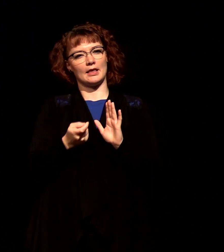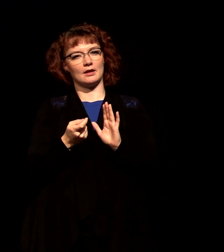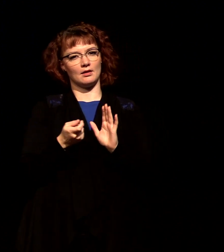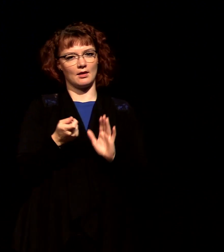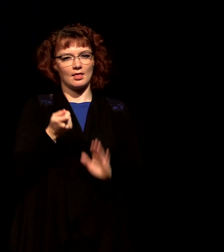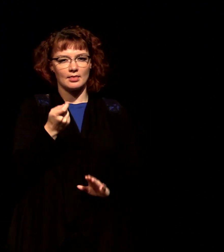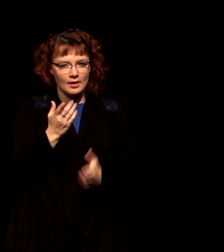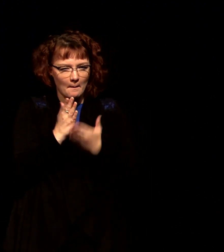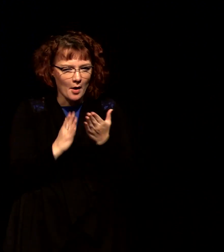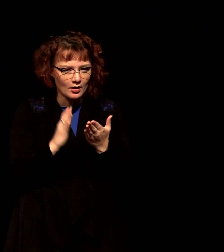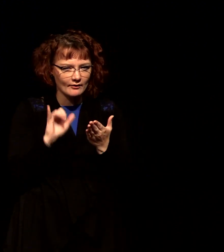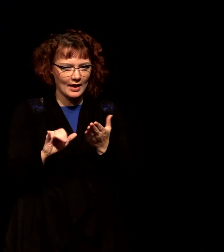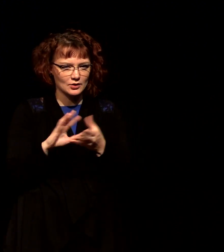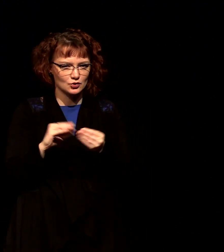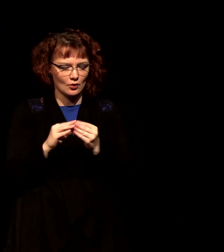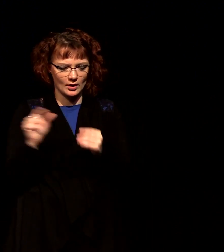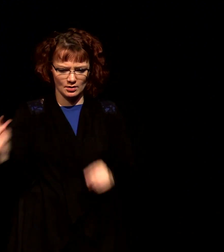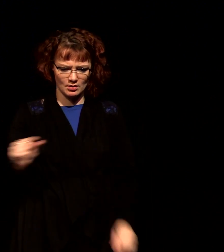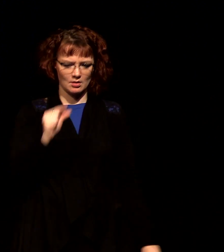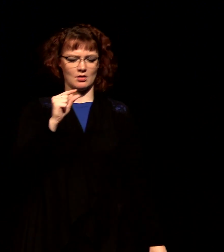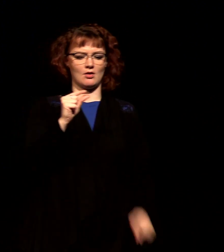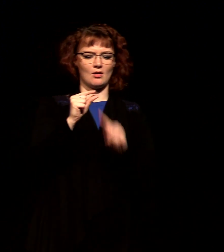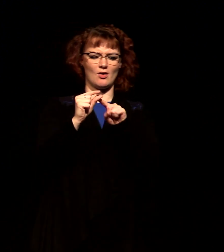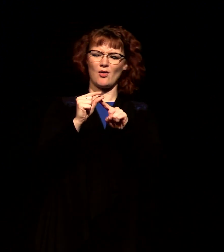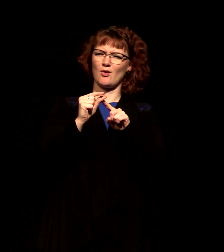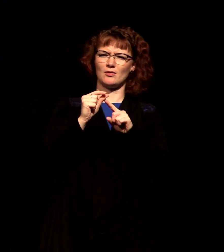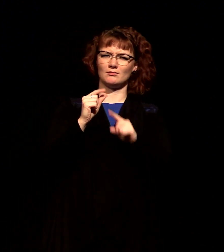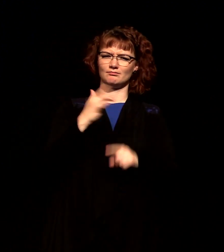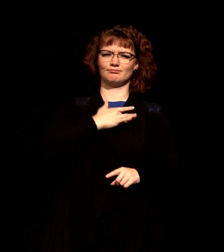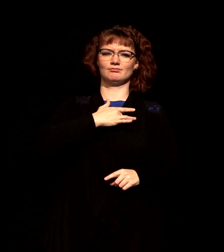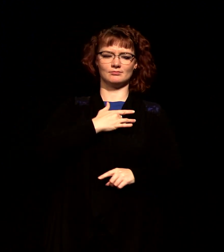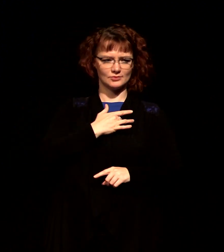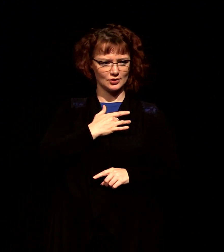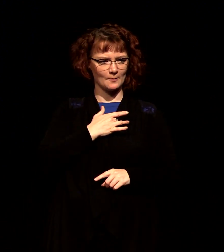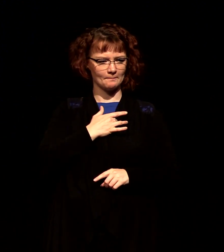adoption, China was the most natural location. And so we